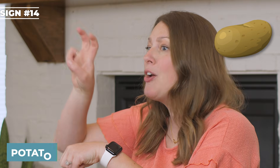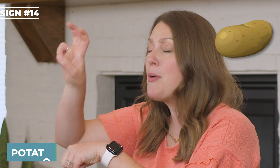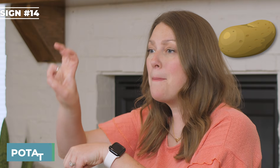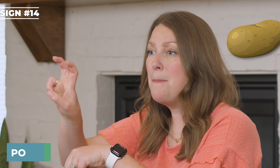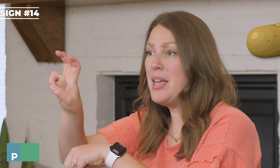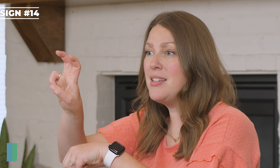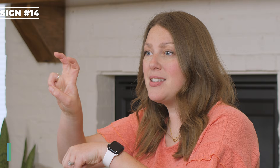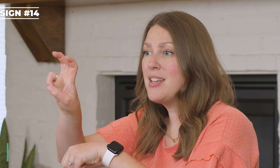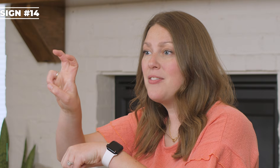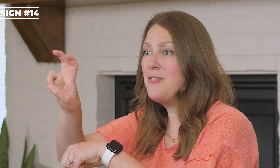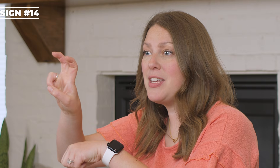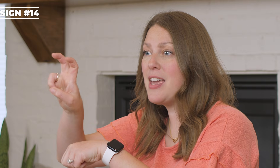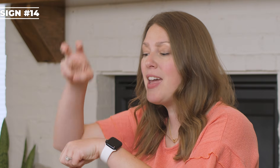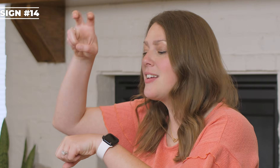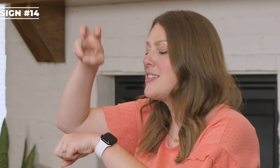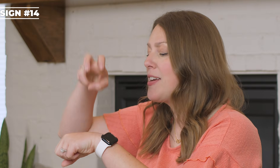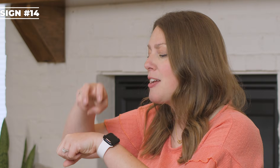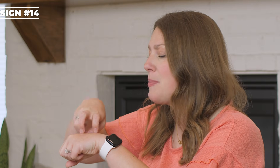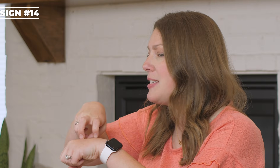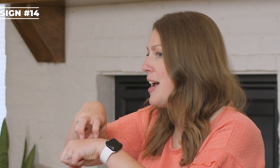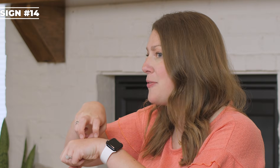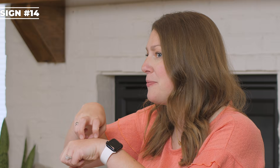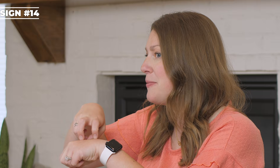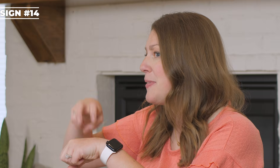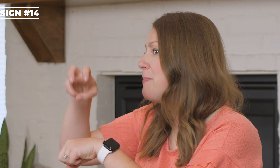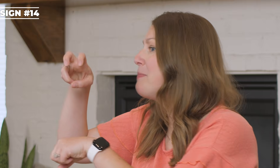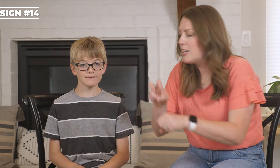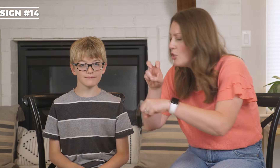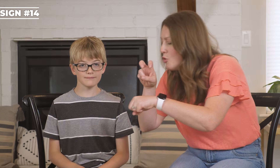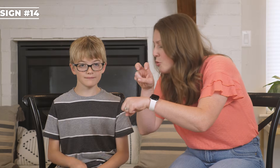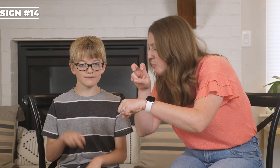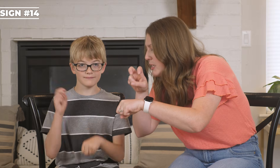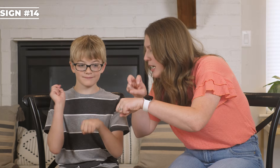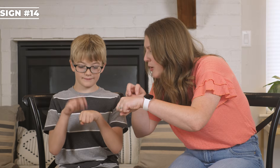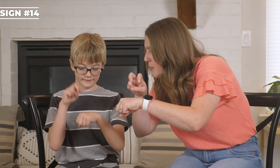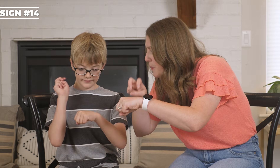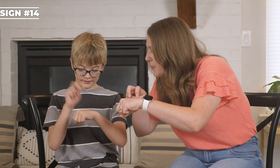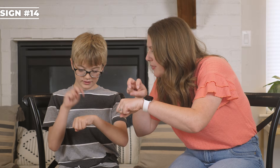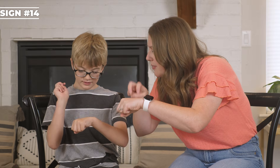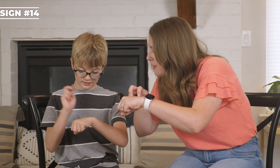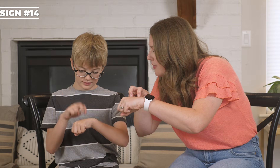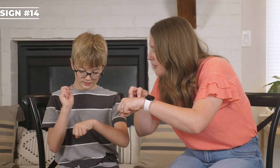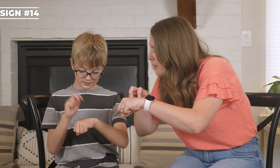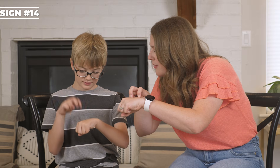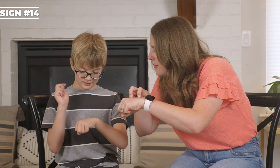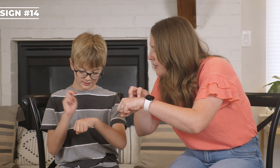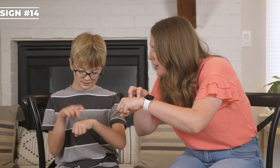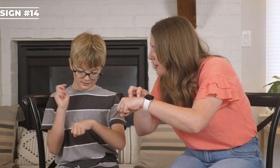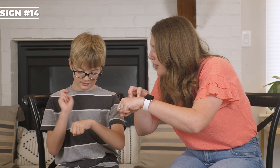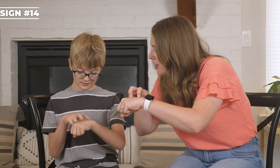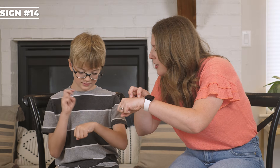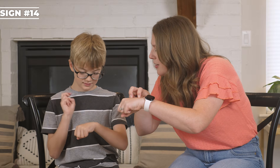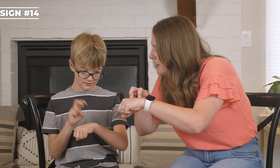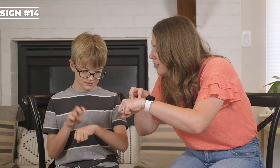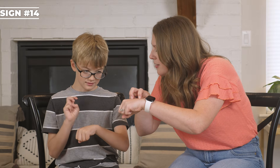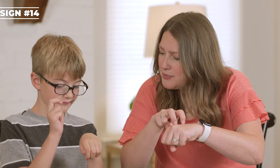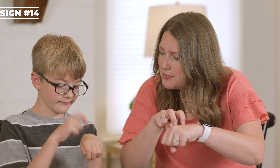You have bent V-hands Coming down. Can you do potato? Very good.